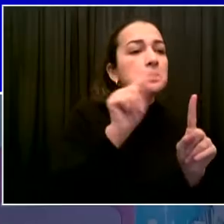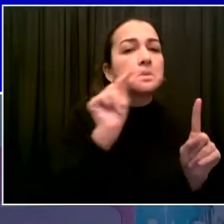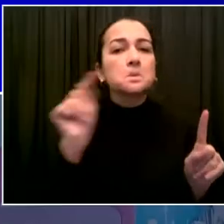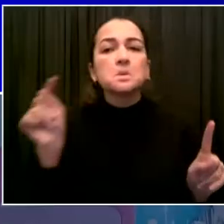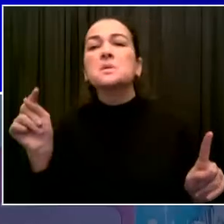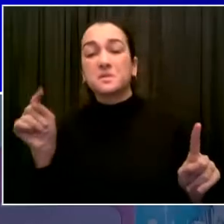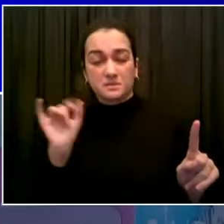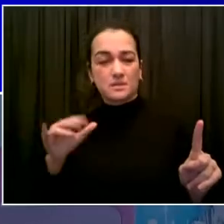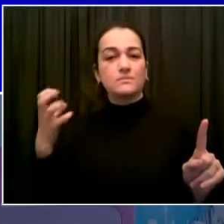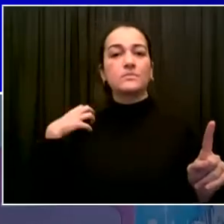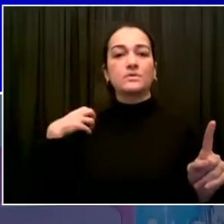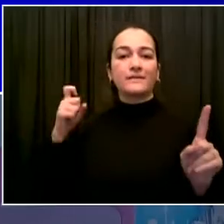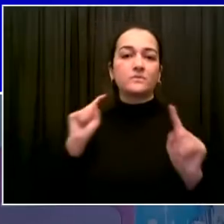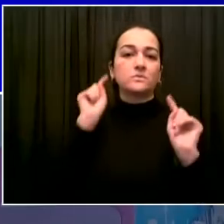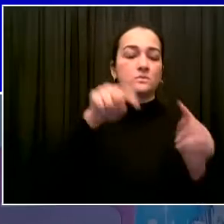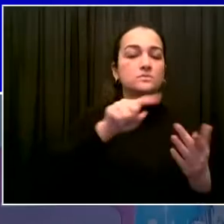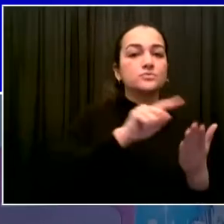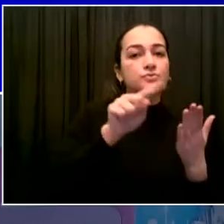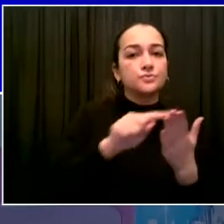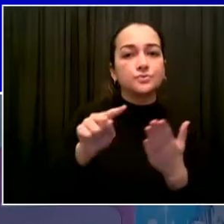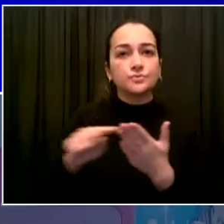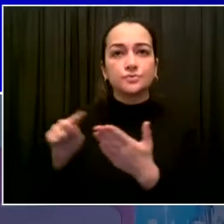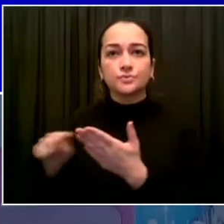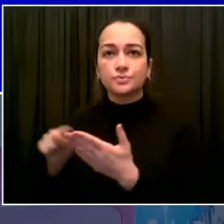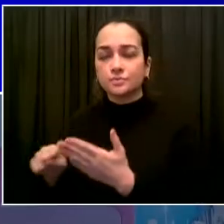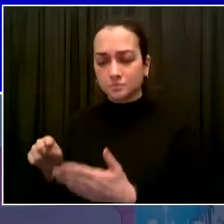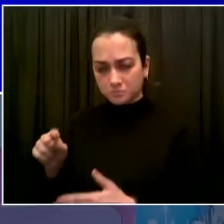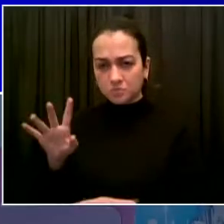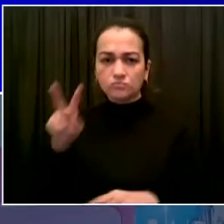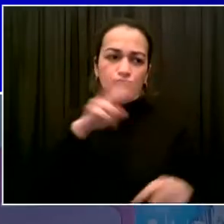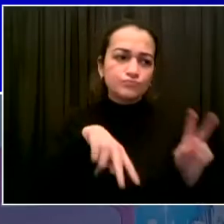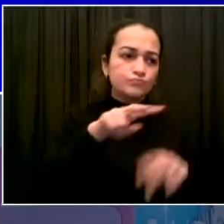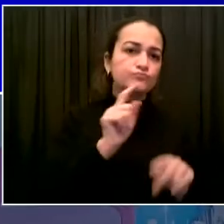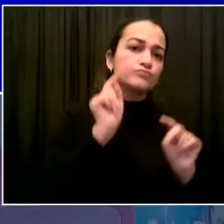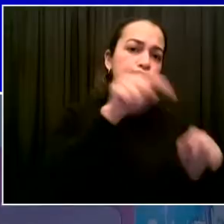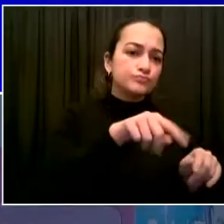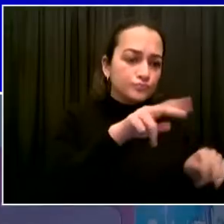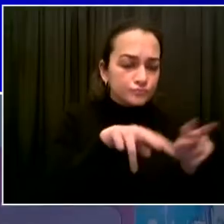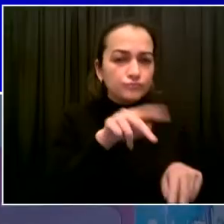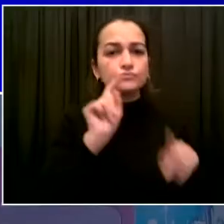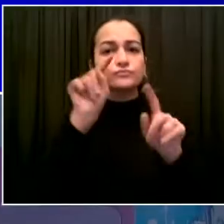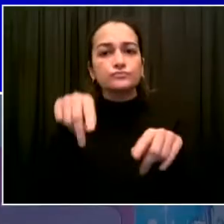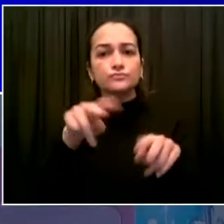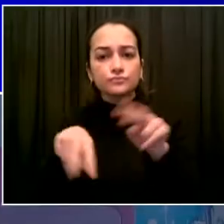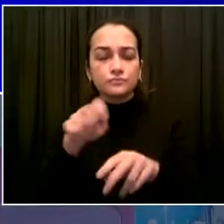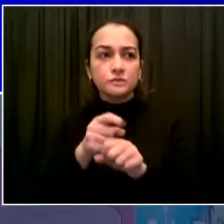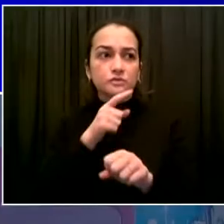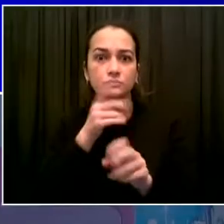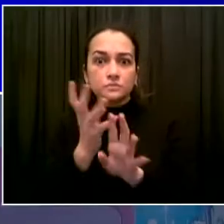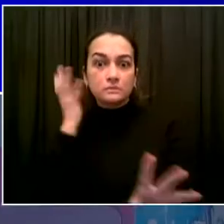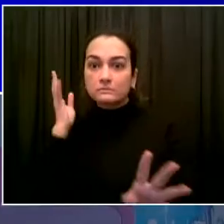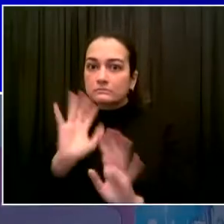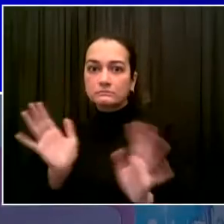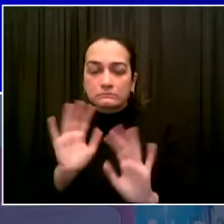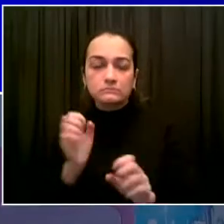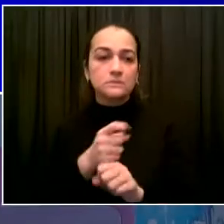INCLUDING THOSE RUN BY VENDORS.